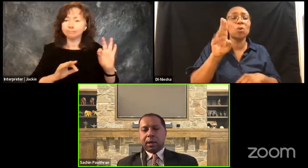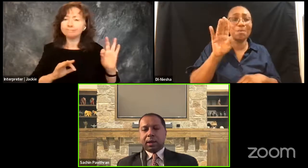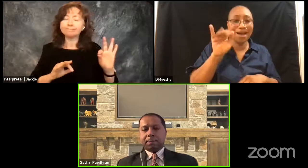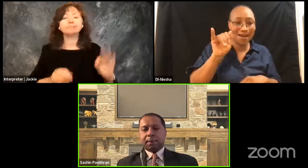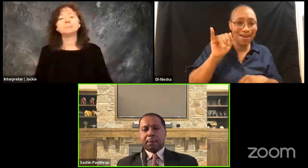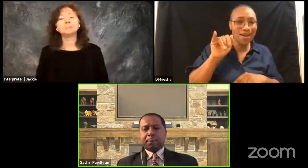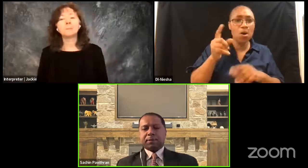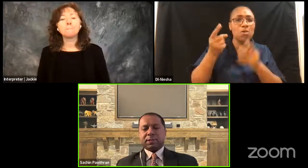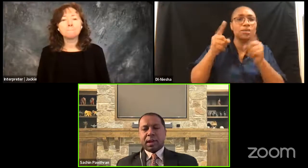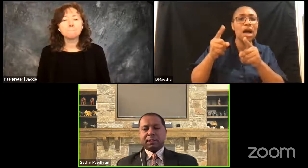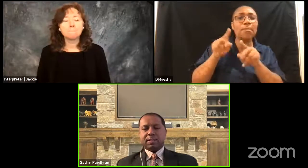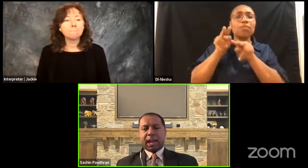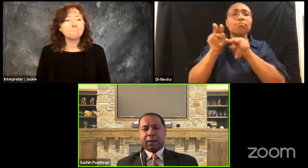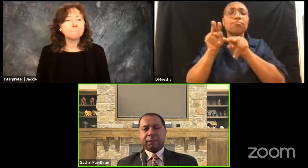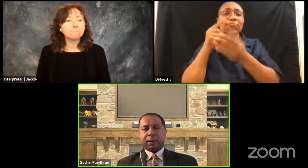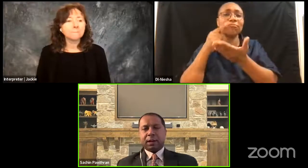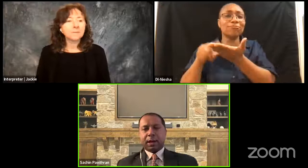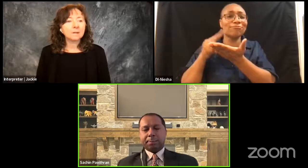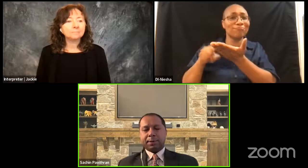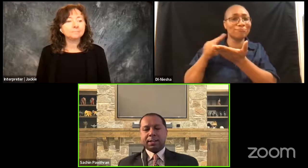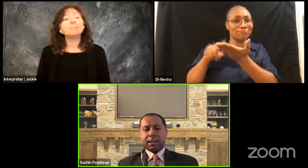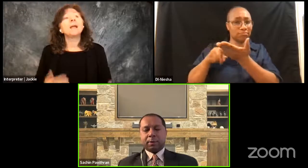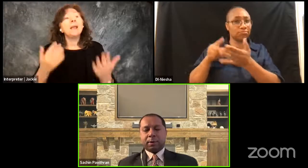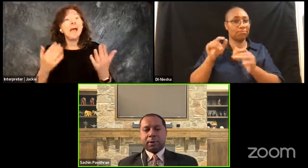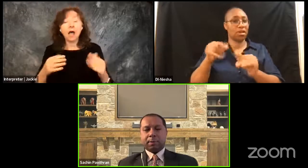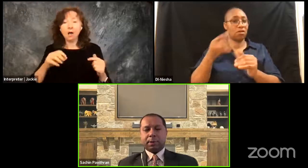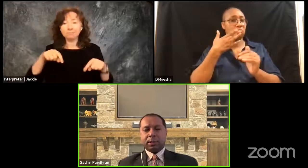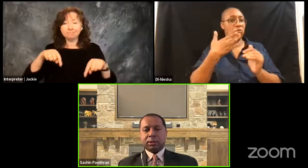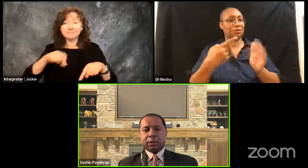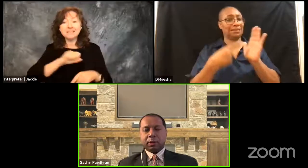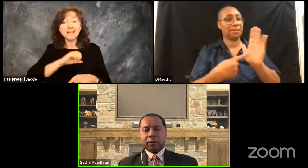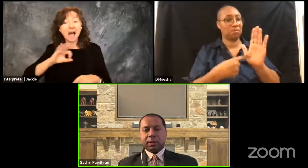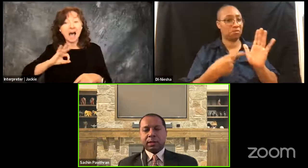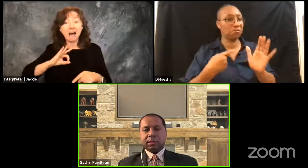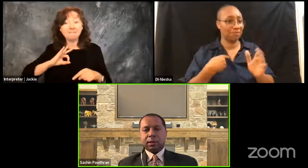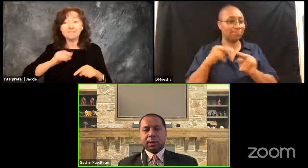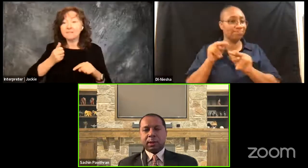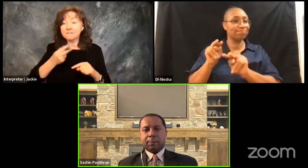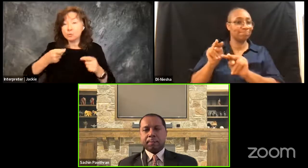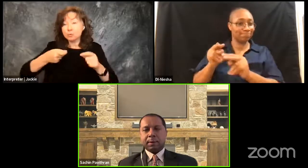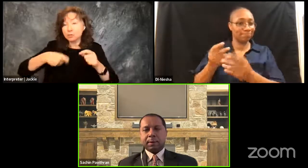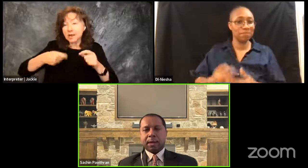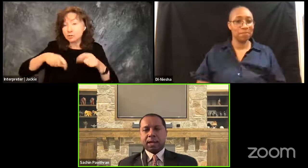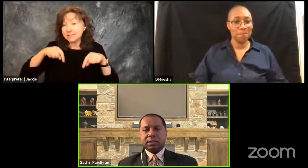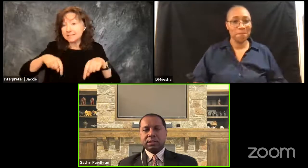A couple of staff updates I want to the bring to all of your attention.